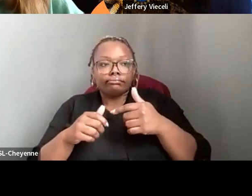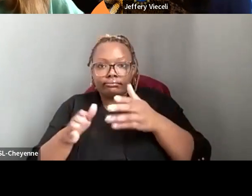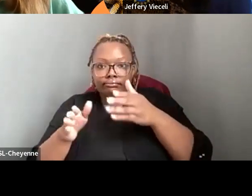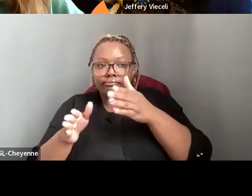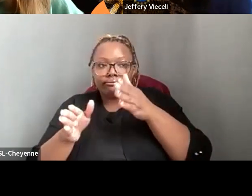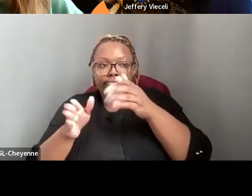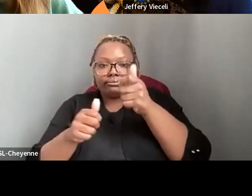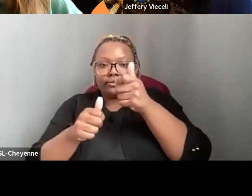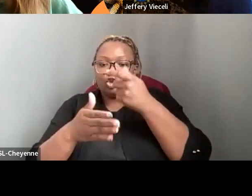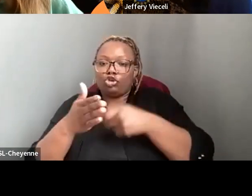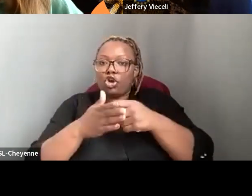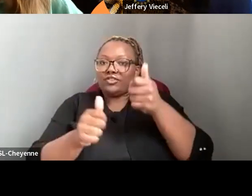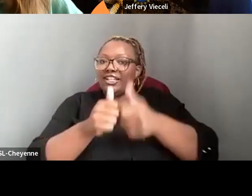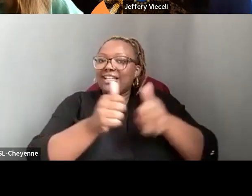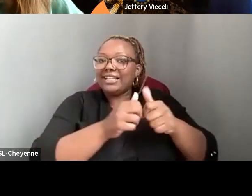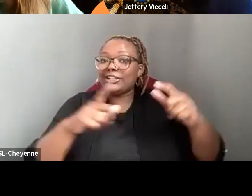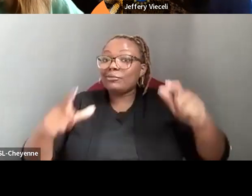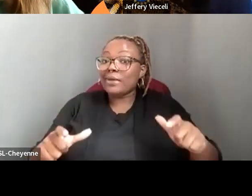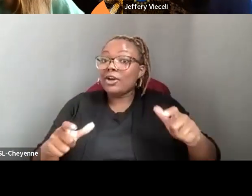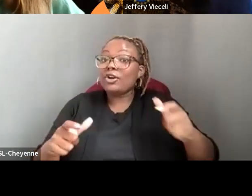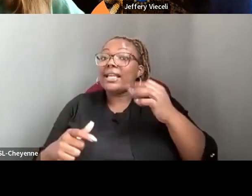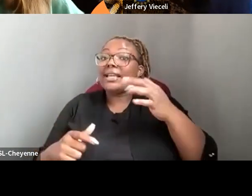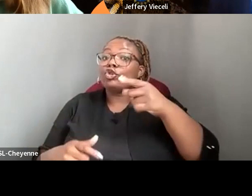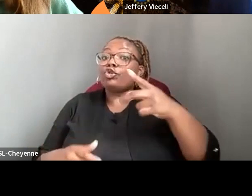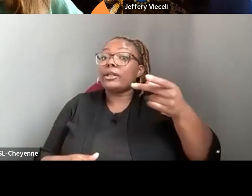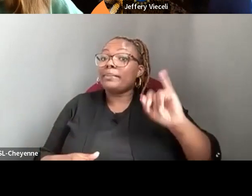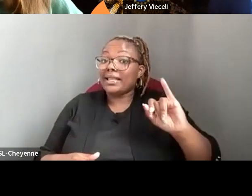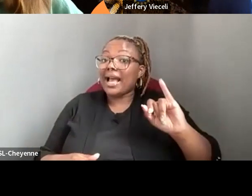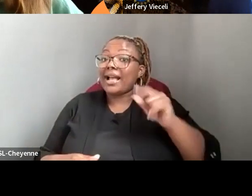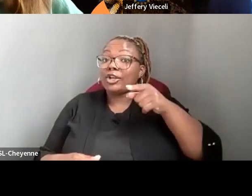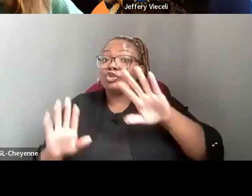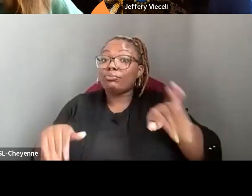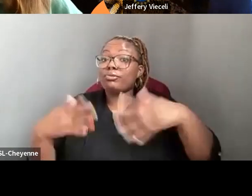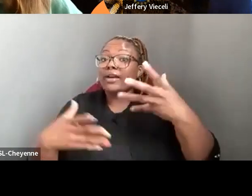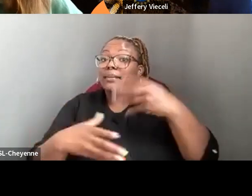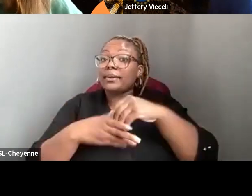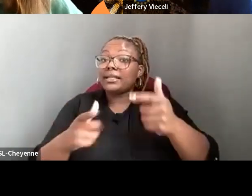But if you are the PI and you are providing participants meals,